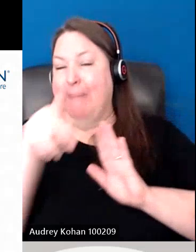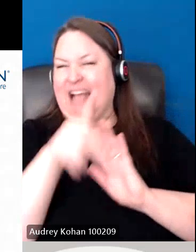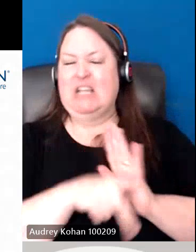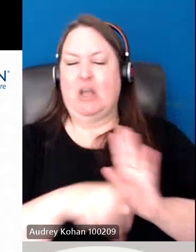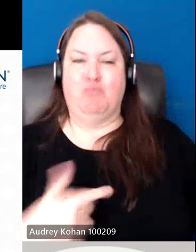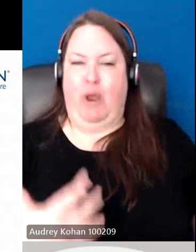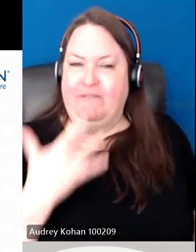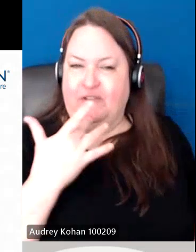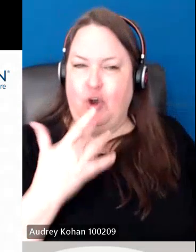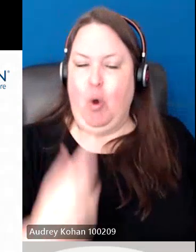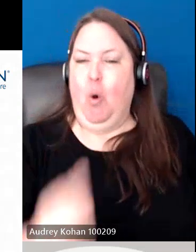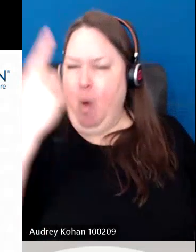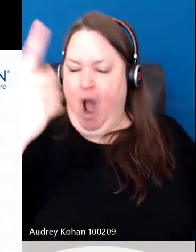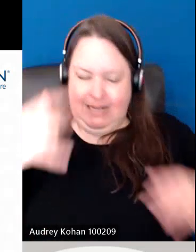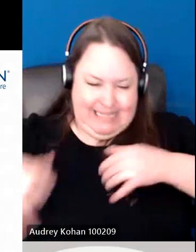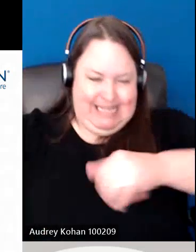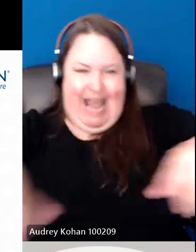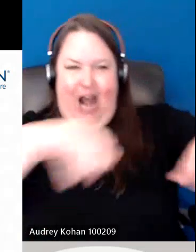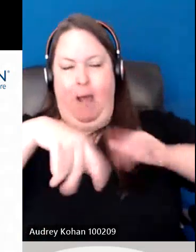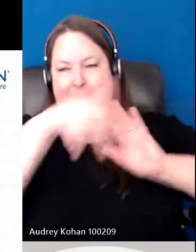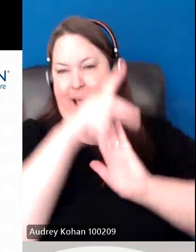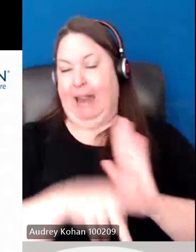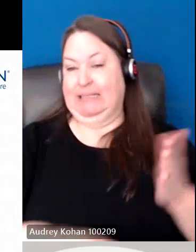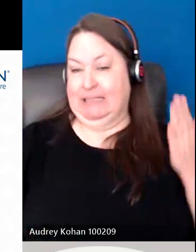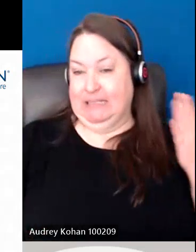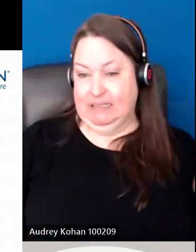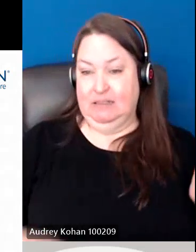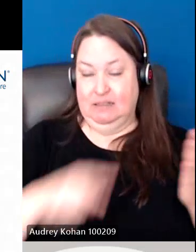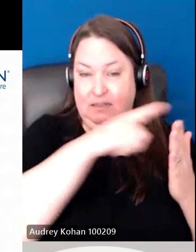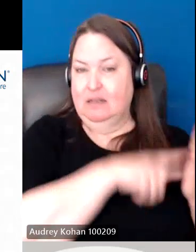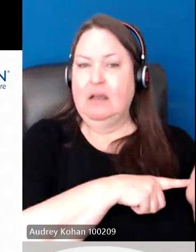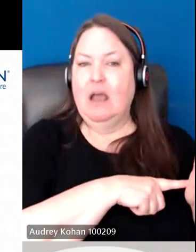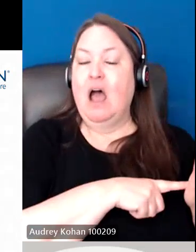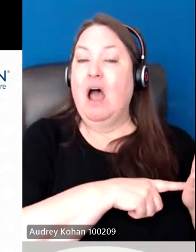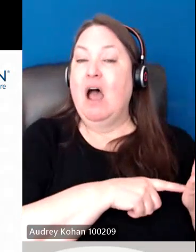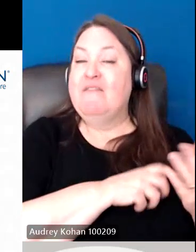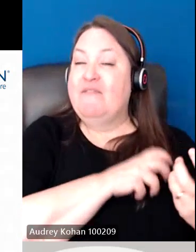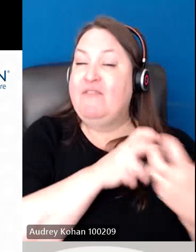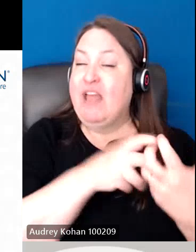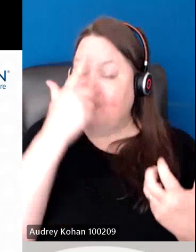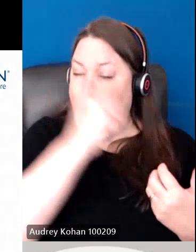one standardized policy right but you know it doesn't always fit for everything right so the